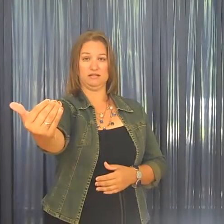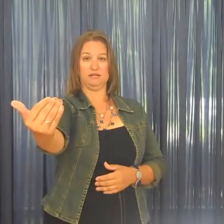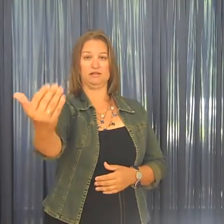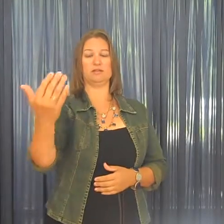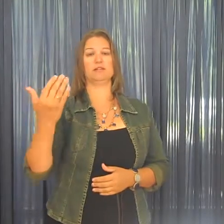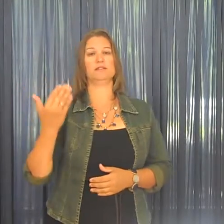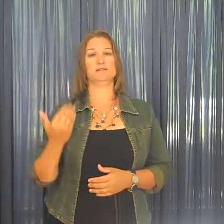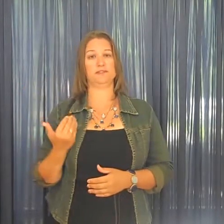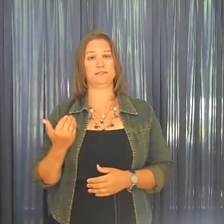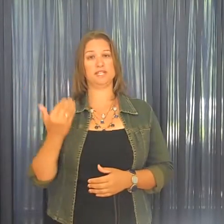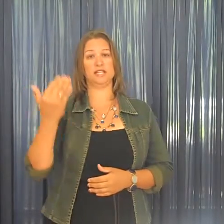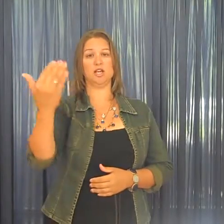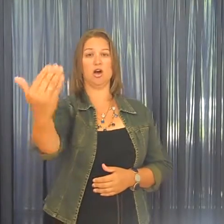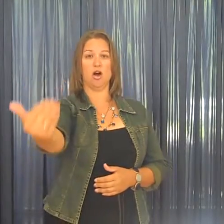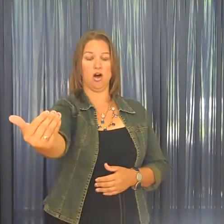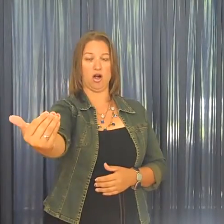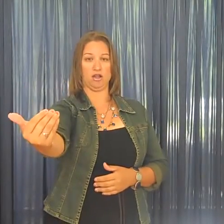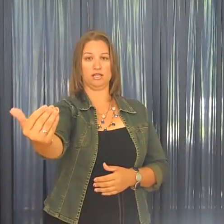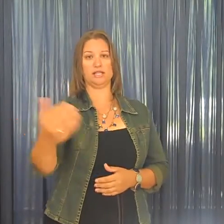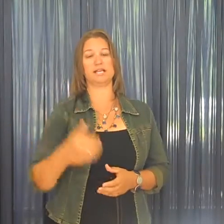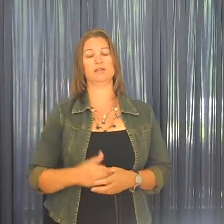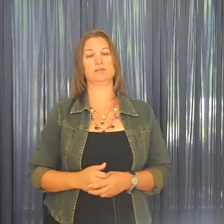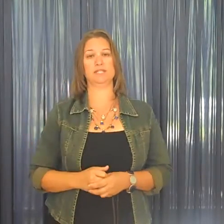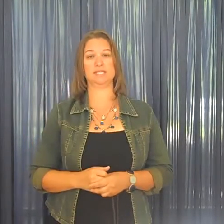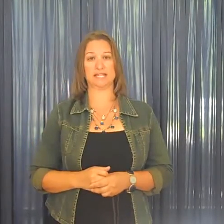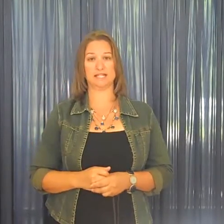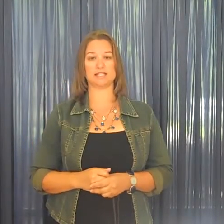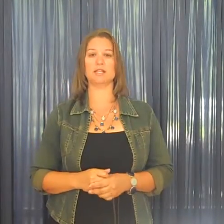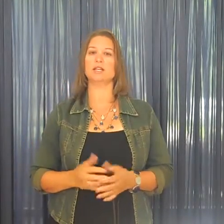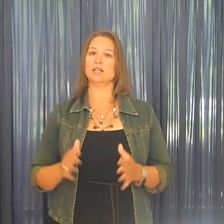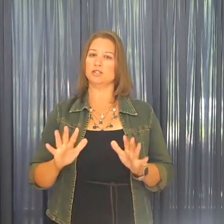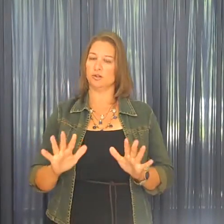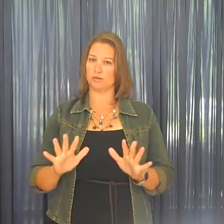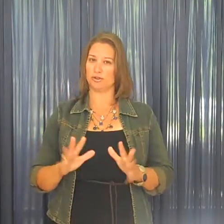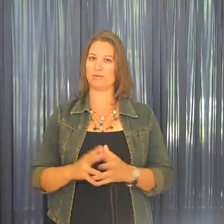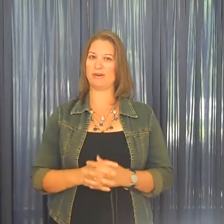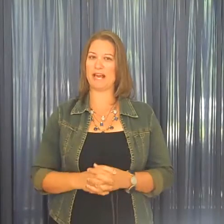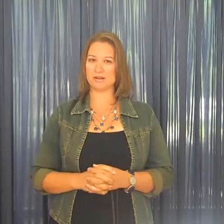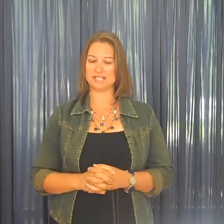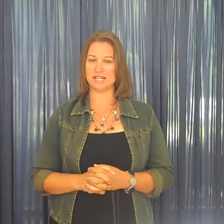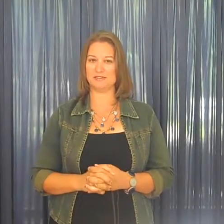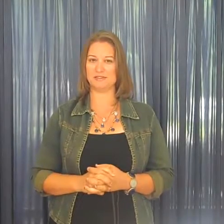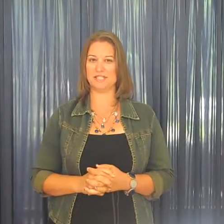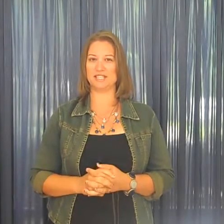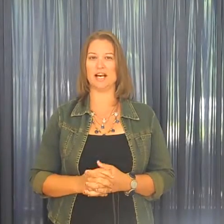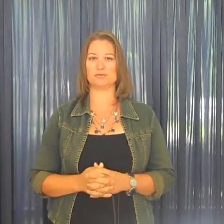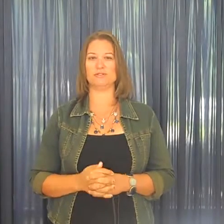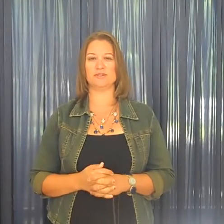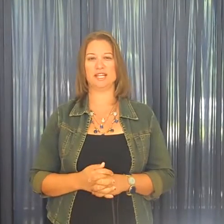"15 all", is how you would say it. Don't worry about how to sign 15, I will